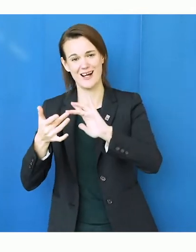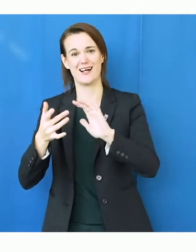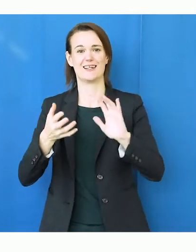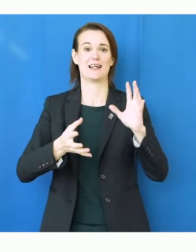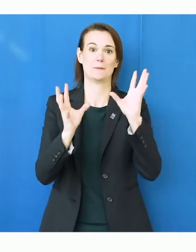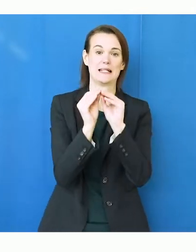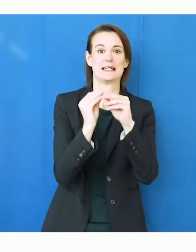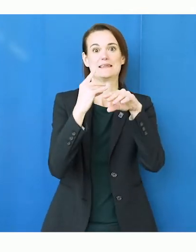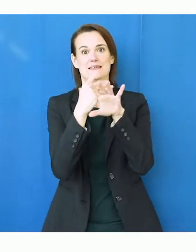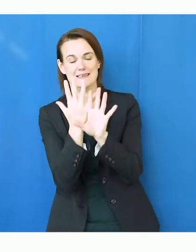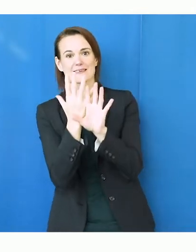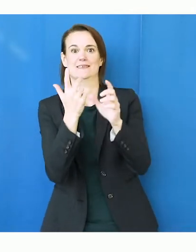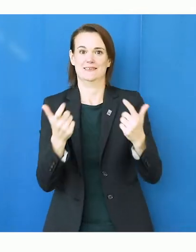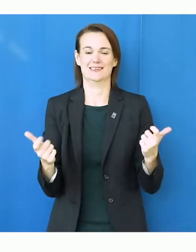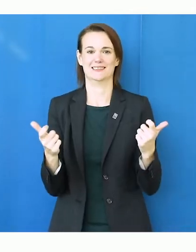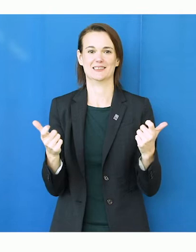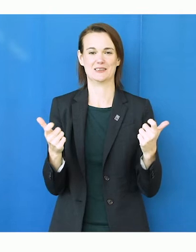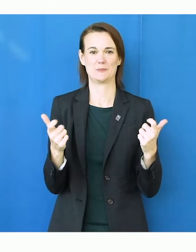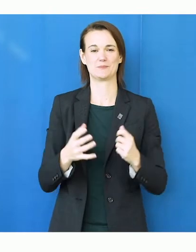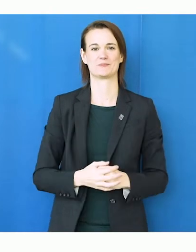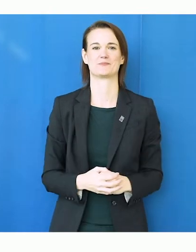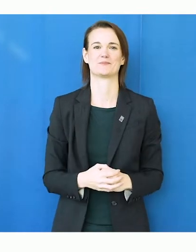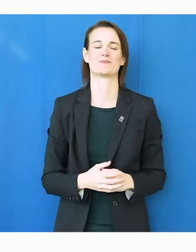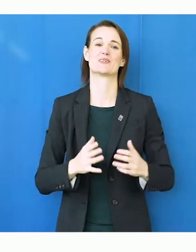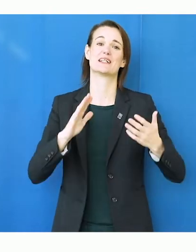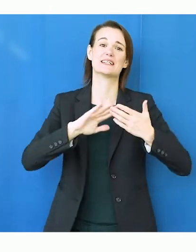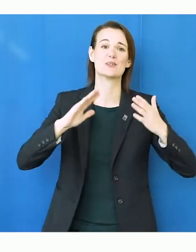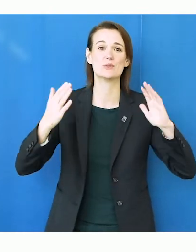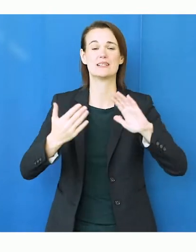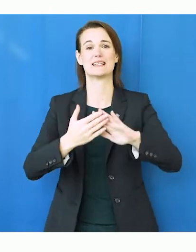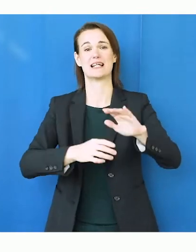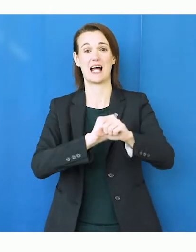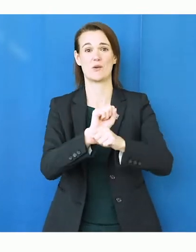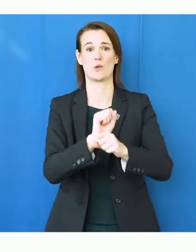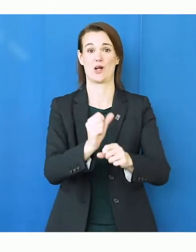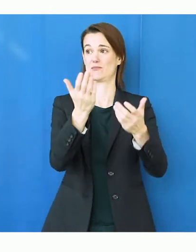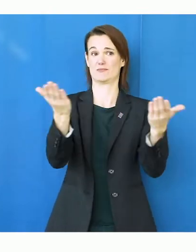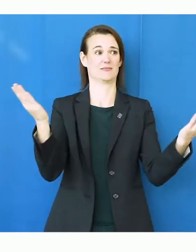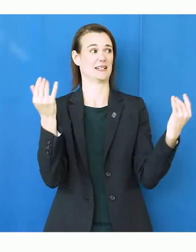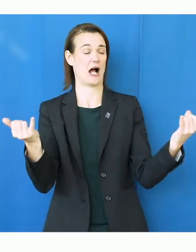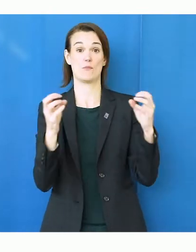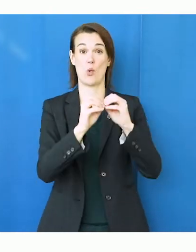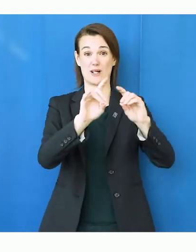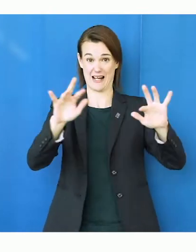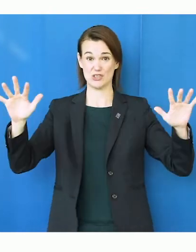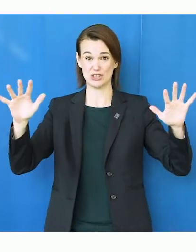The community around us and the workplace is increasingly becoming diverse but unfortunately, racism is real.